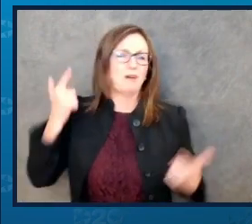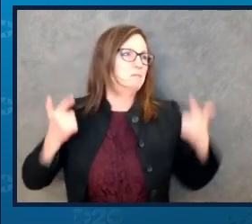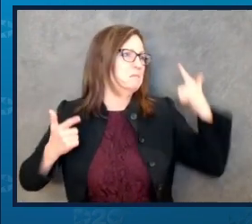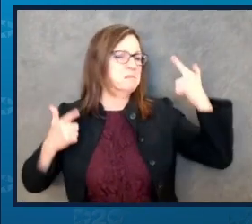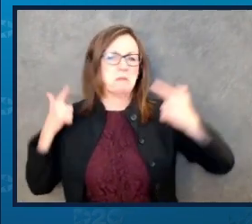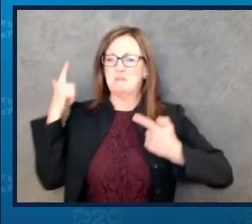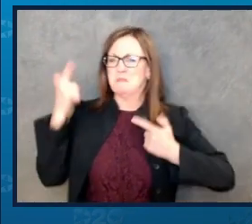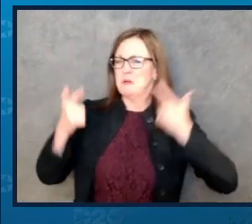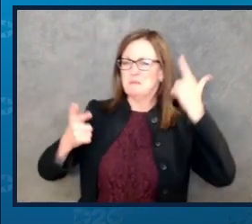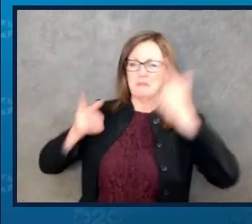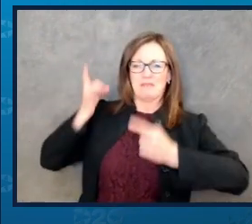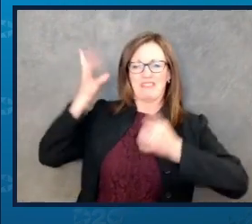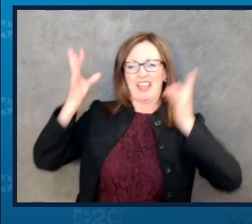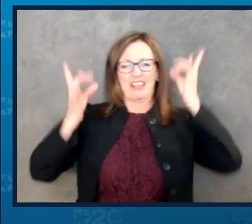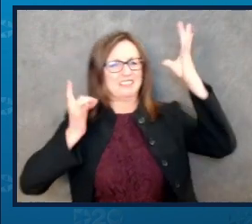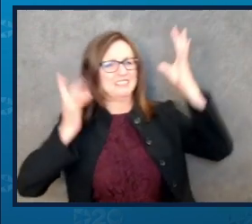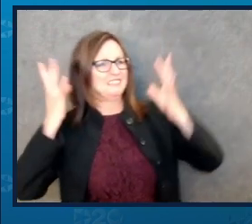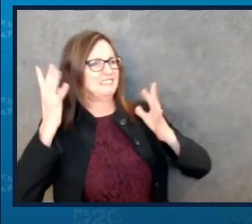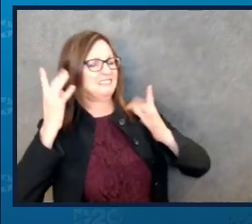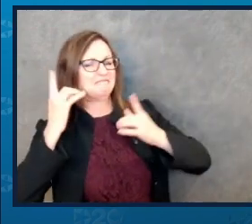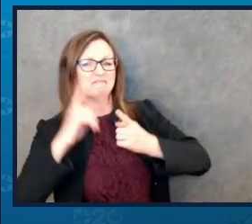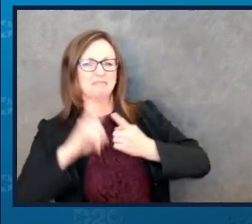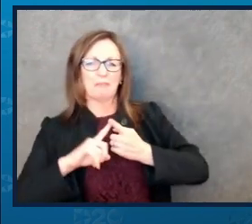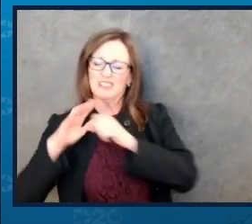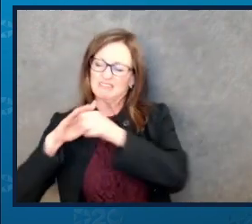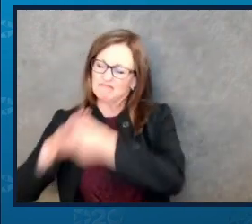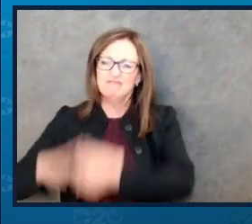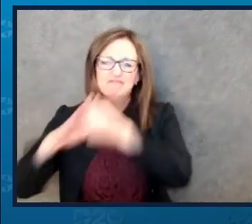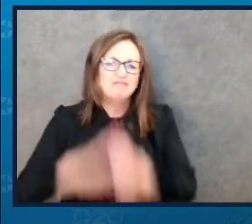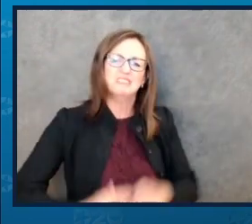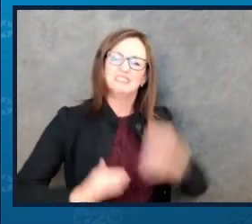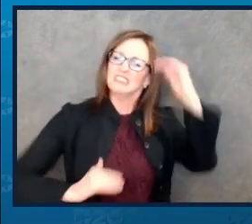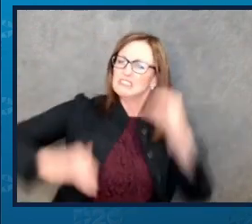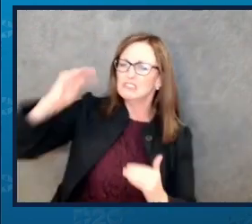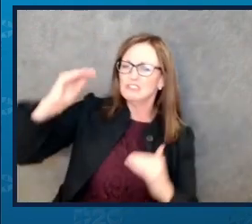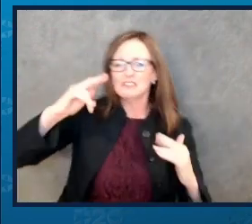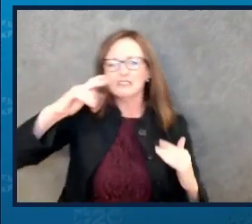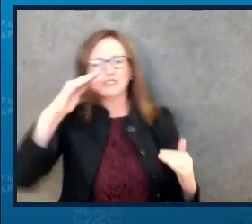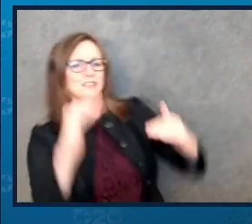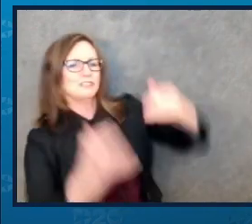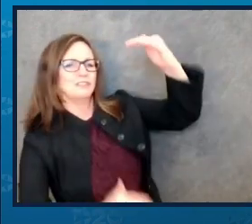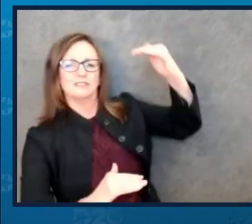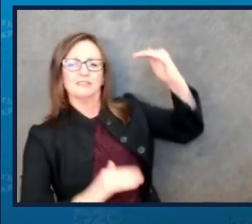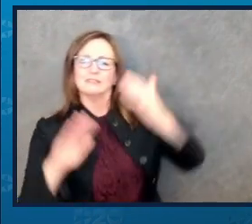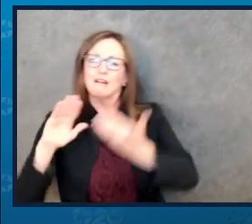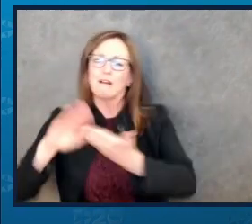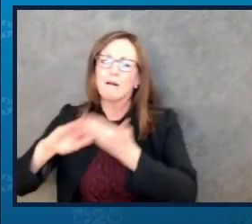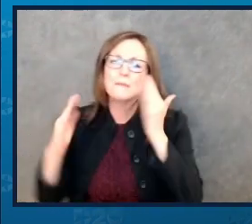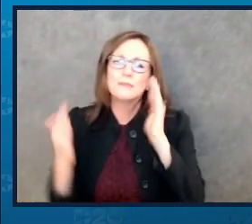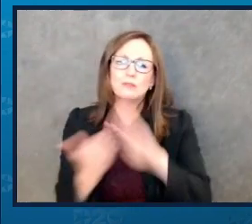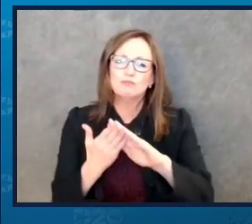ONE THAT IS AFFECTING THE BLACK AND BROWN COMMUNITIES.